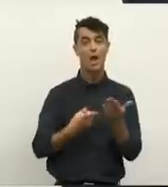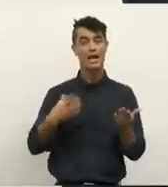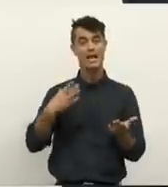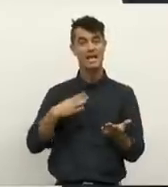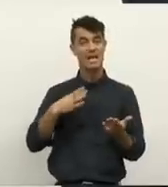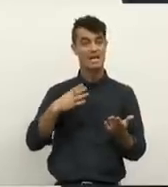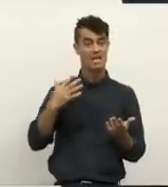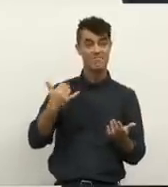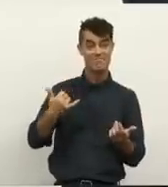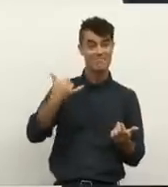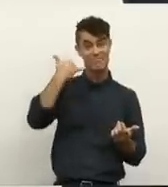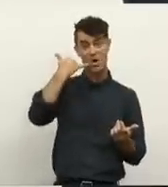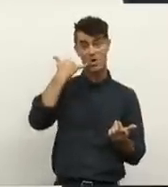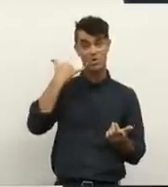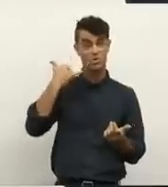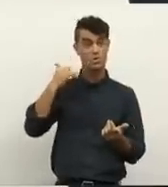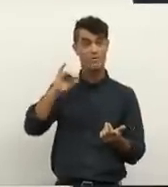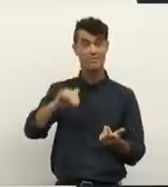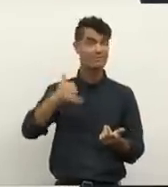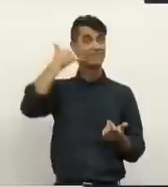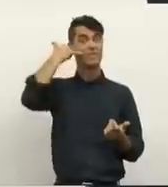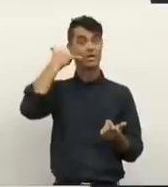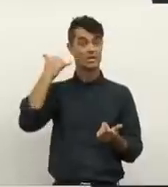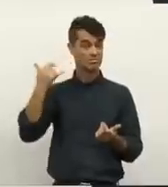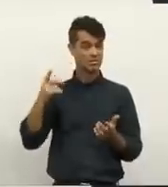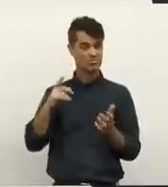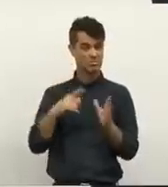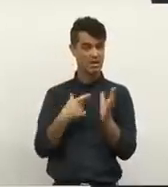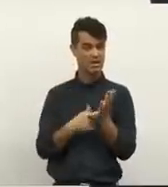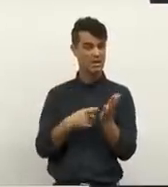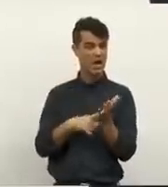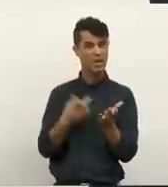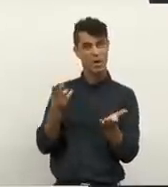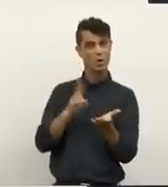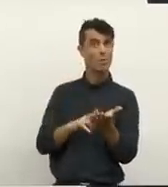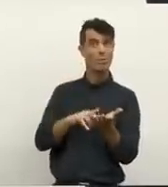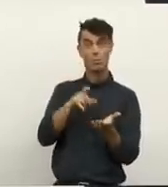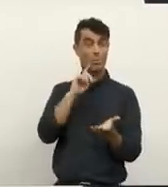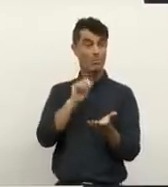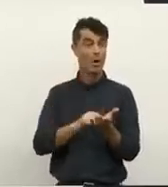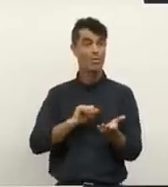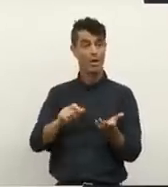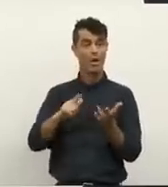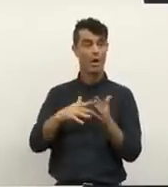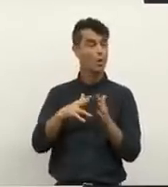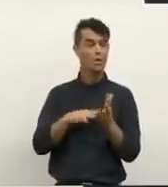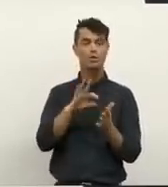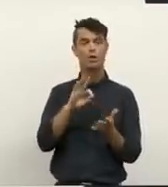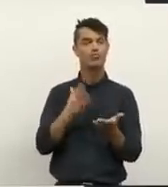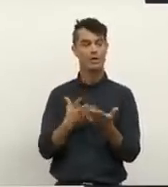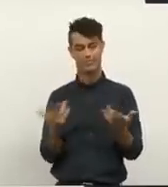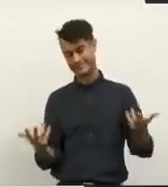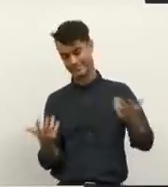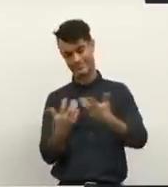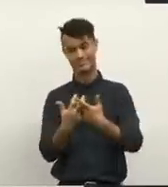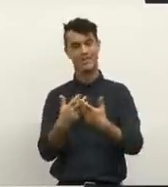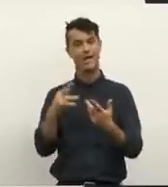or I'd buy one, and I'm sure Carl will buy that, so that's not an appropriate thing really for reasonable and necessary funding.